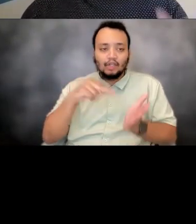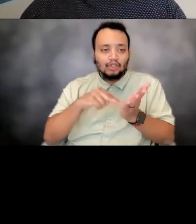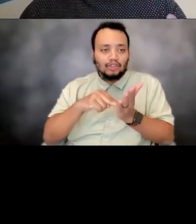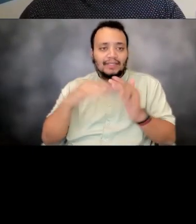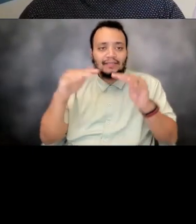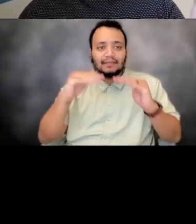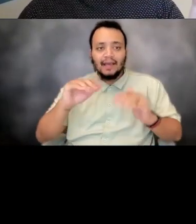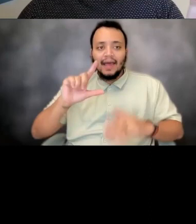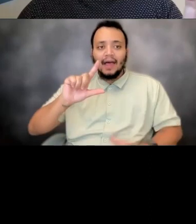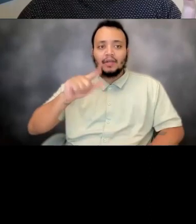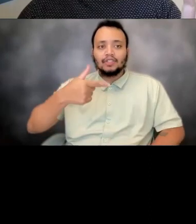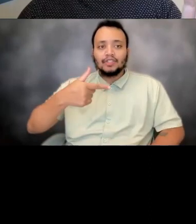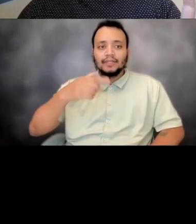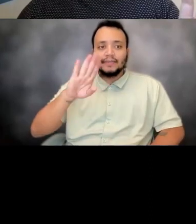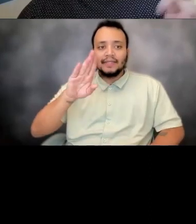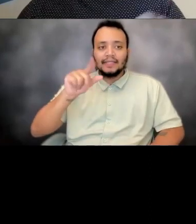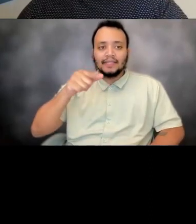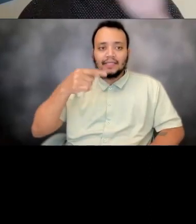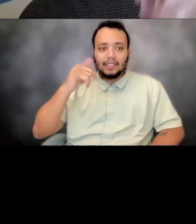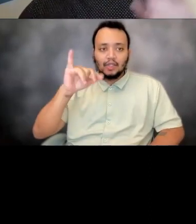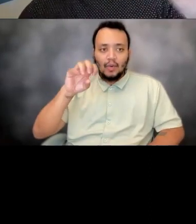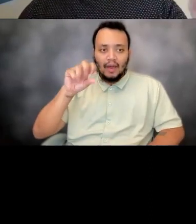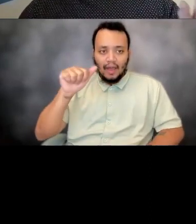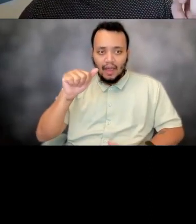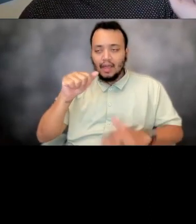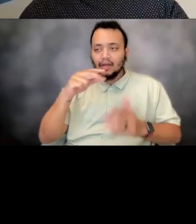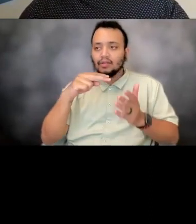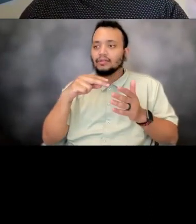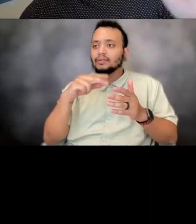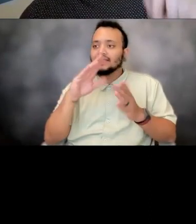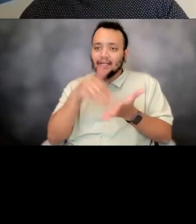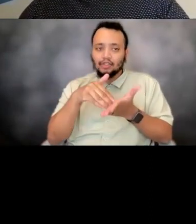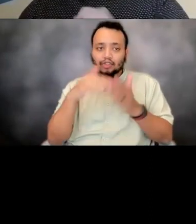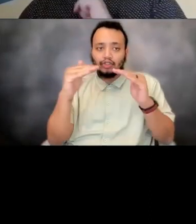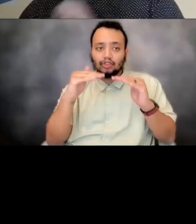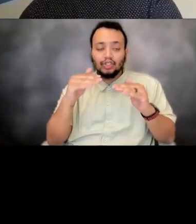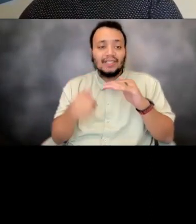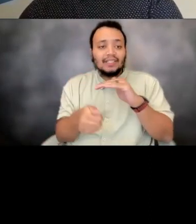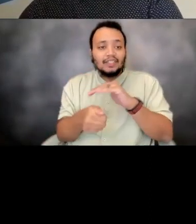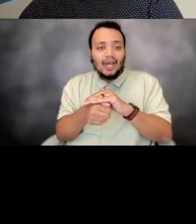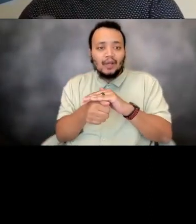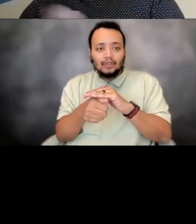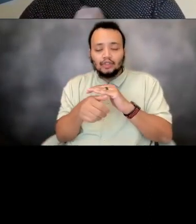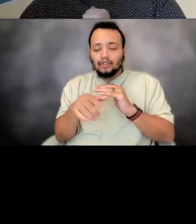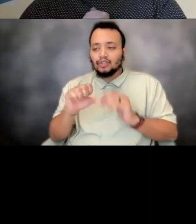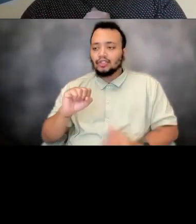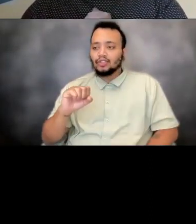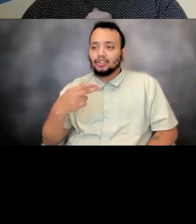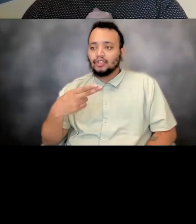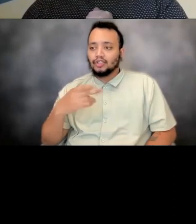shelter staff, which was open to any type of shelter, homeless, domestic violence, youth shelters.